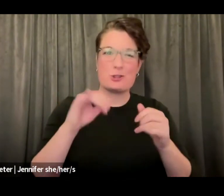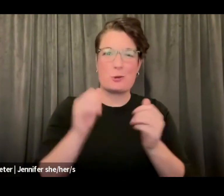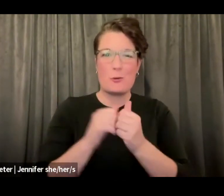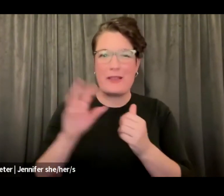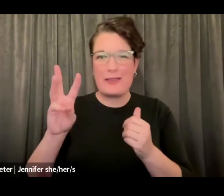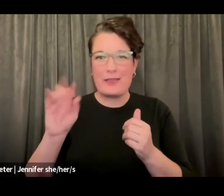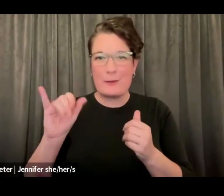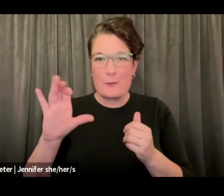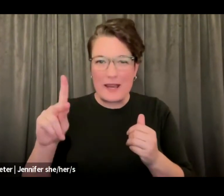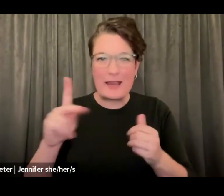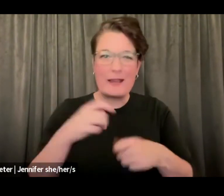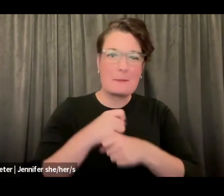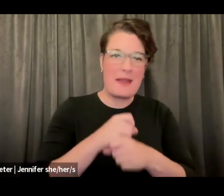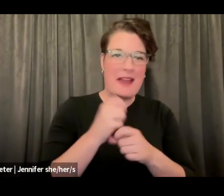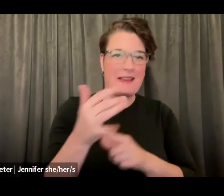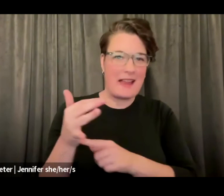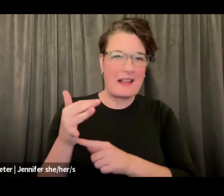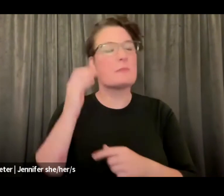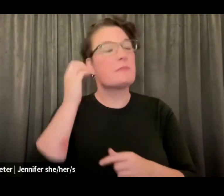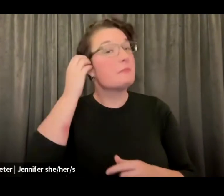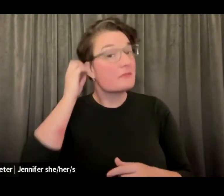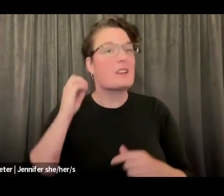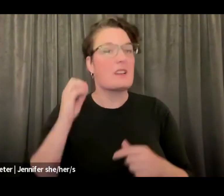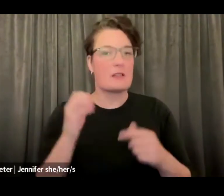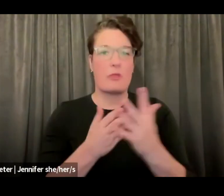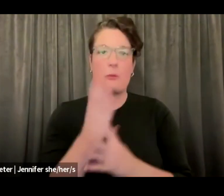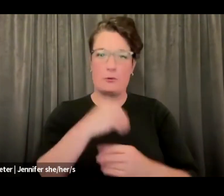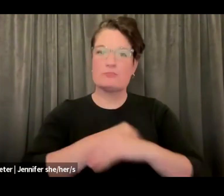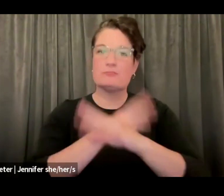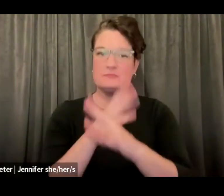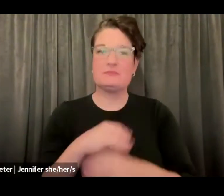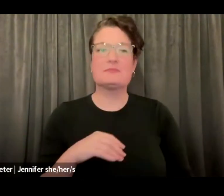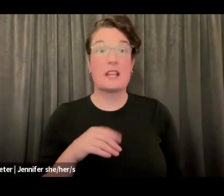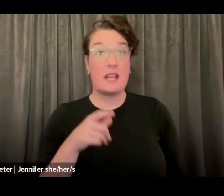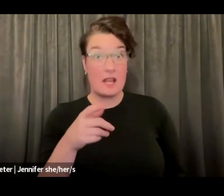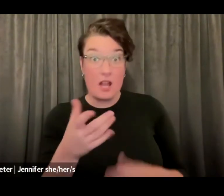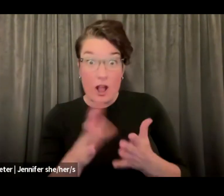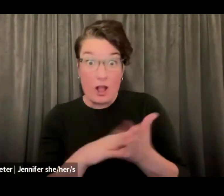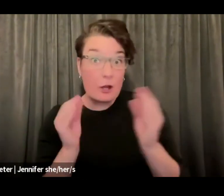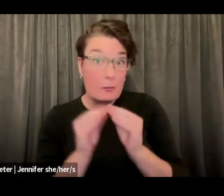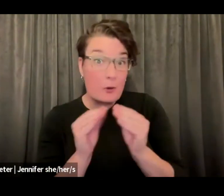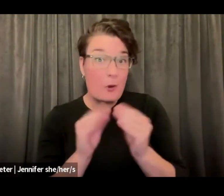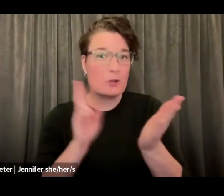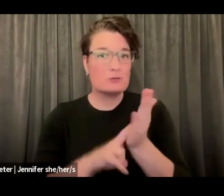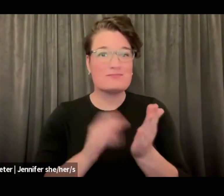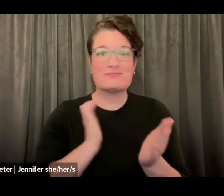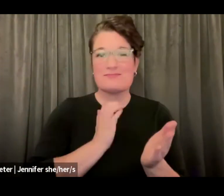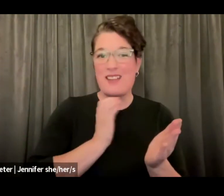So to find out more, you can sign up for our newsletter or our Patreon, or email us